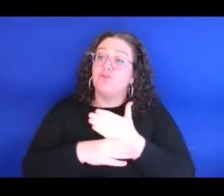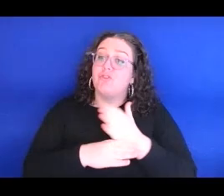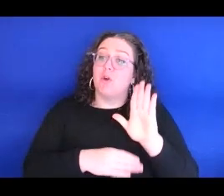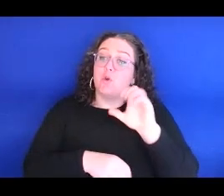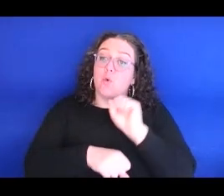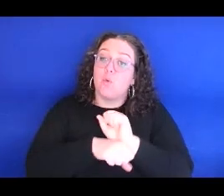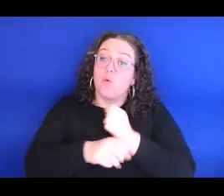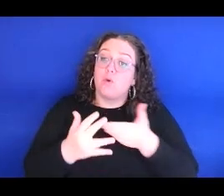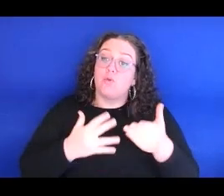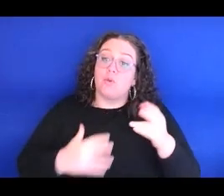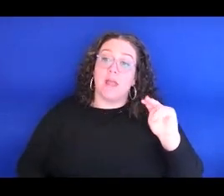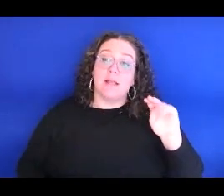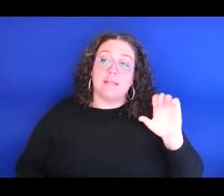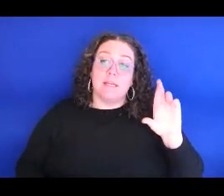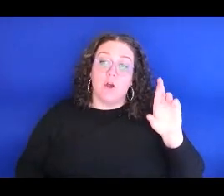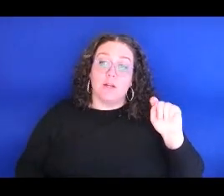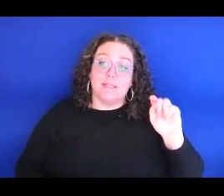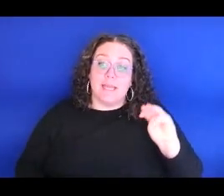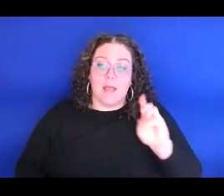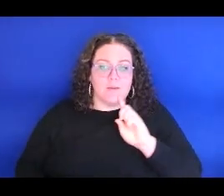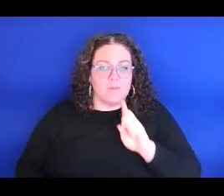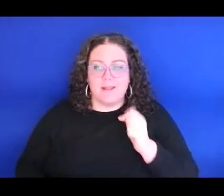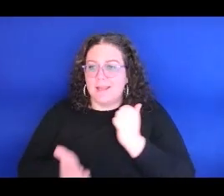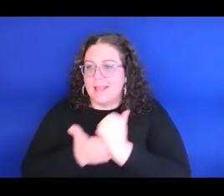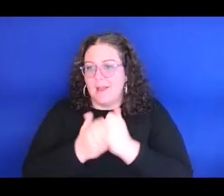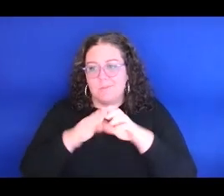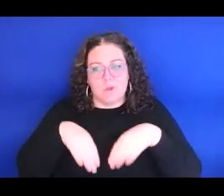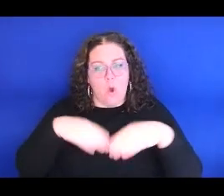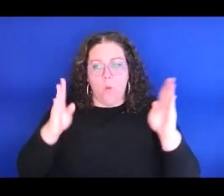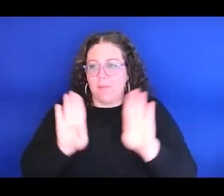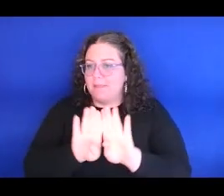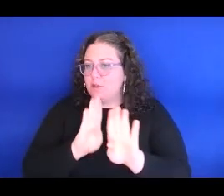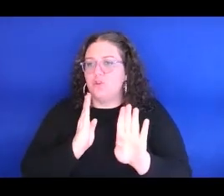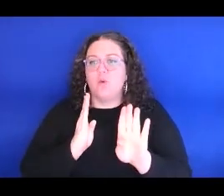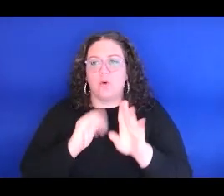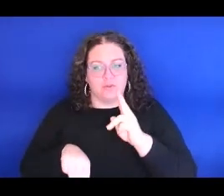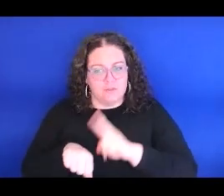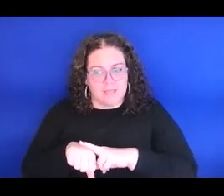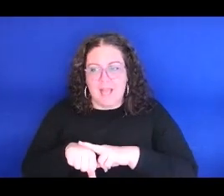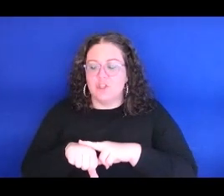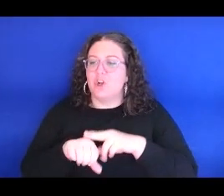the door to national visibility and helps ensure your project’s impact reaches well